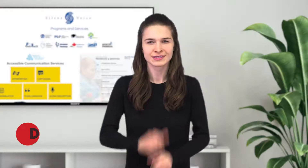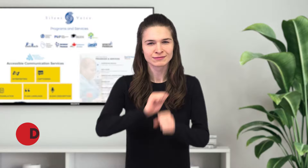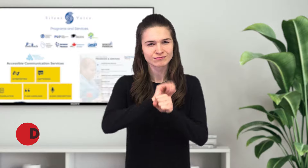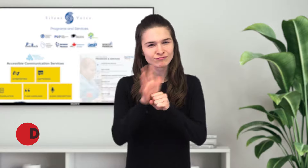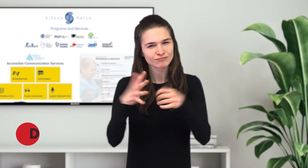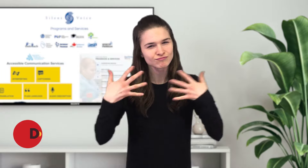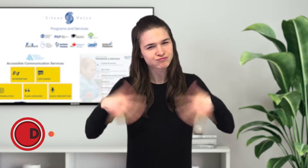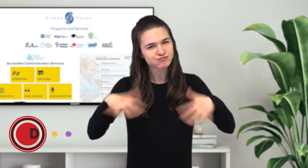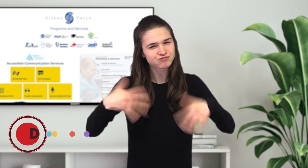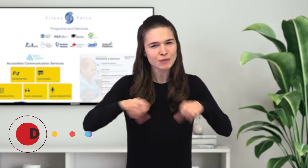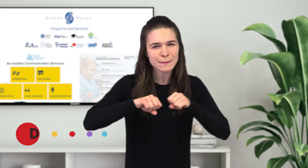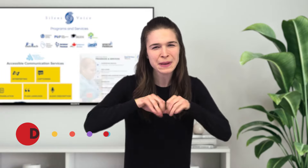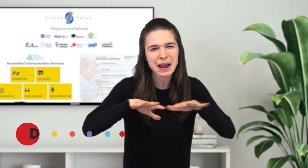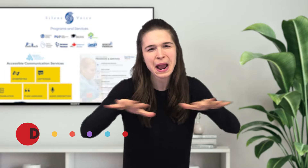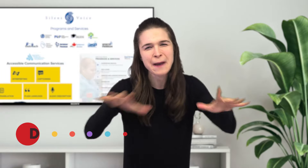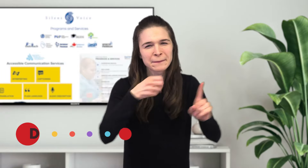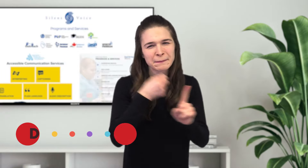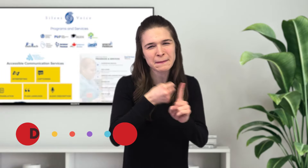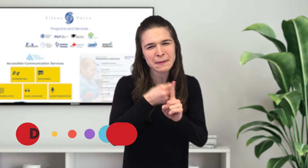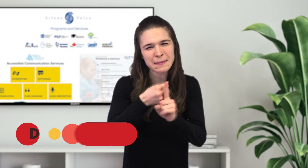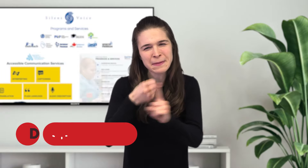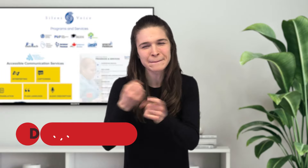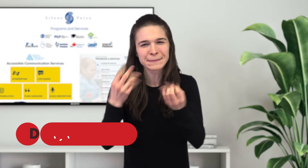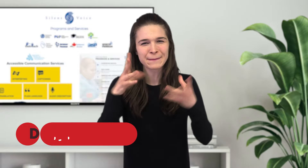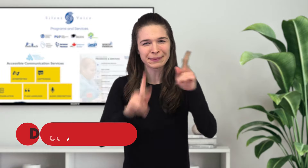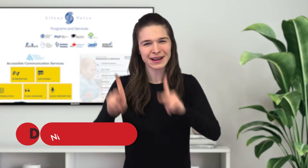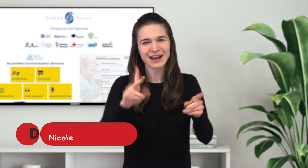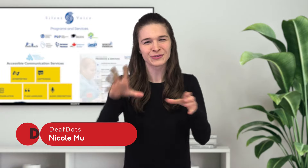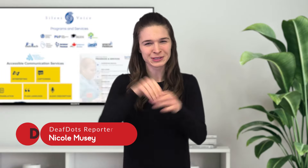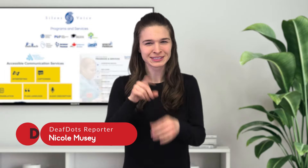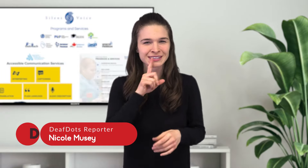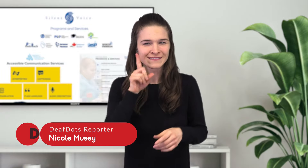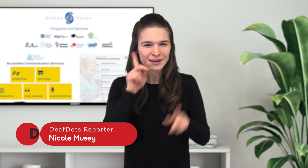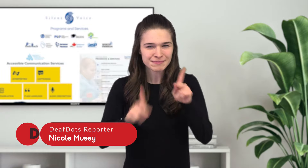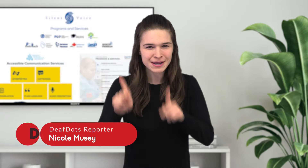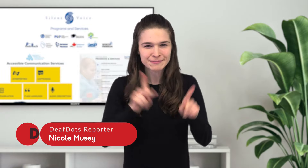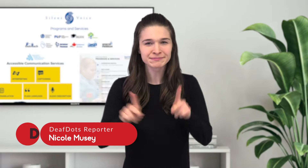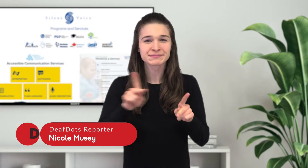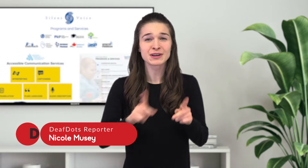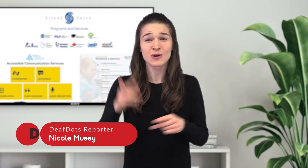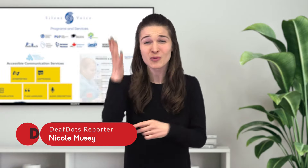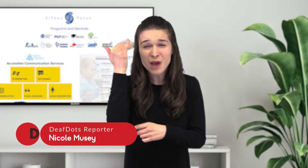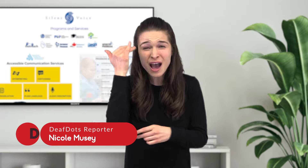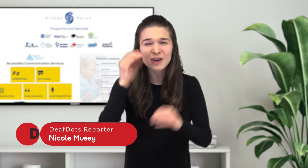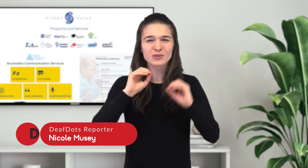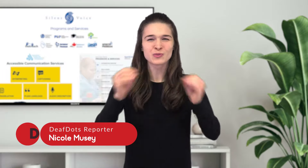[Nicole]: Like everyone, Deaf people are also impacted by the pandemic and without